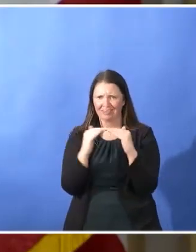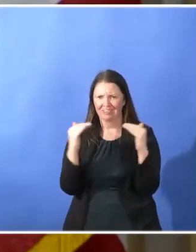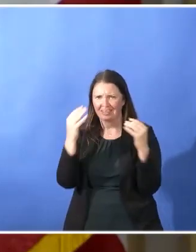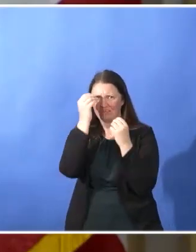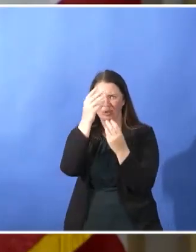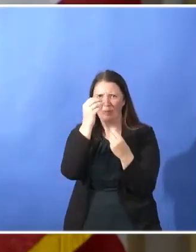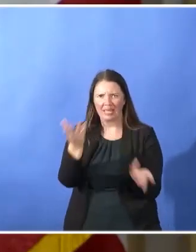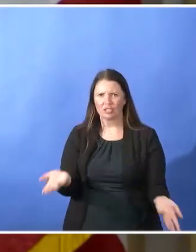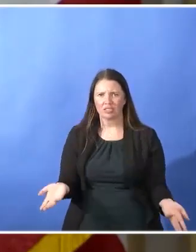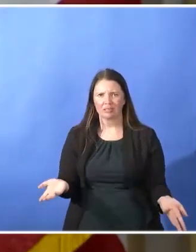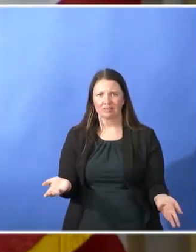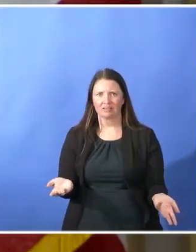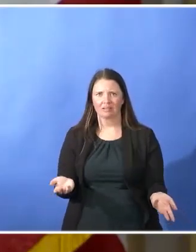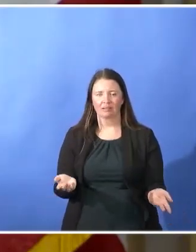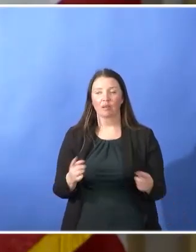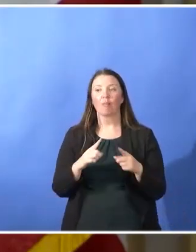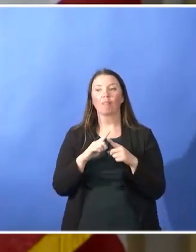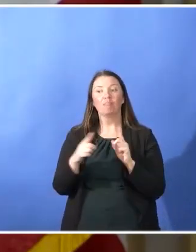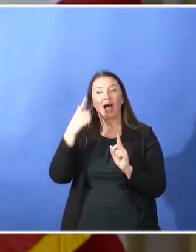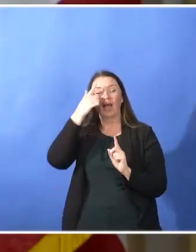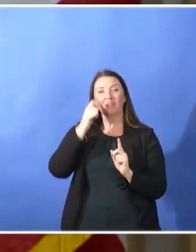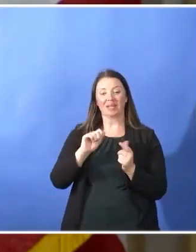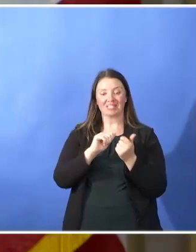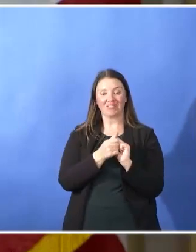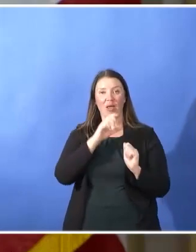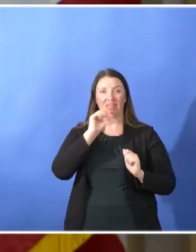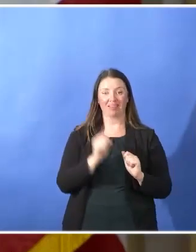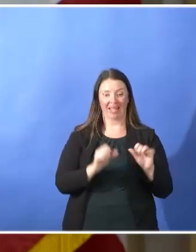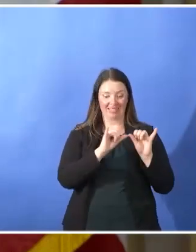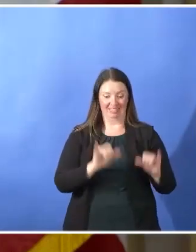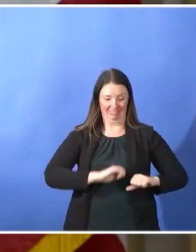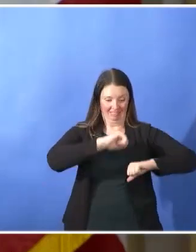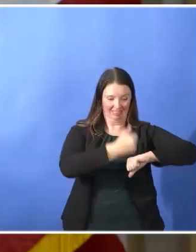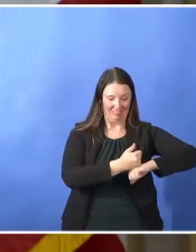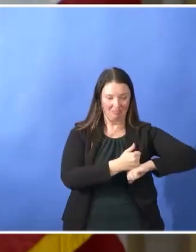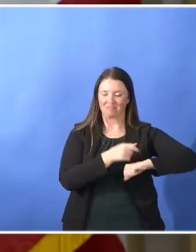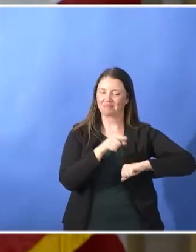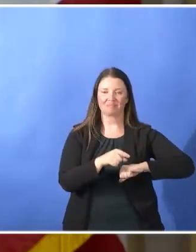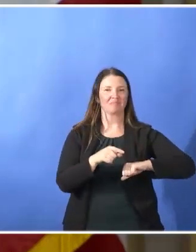THE VISUAL TEXT.